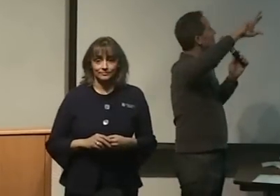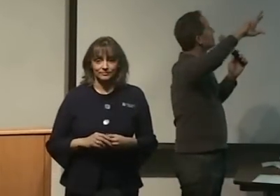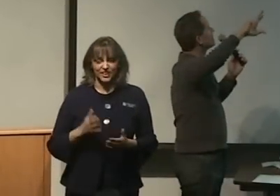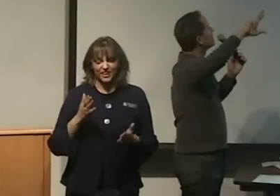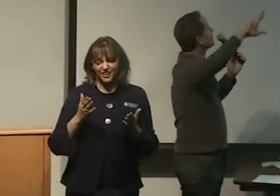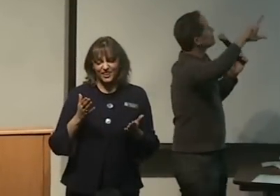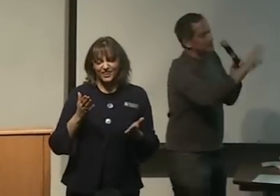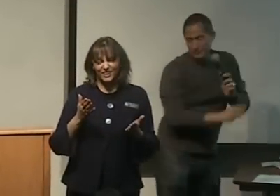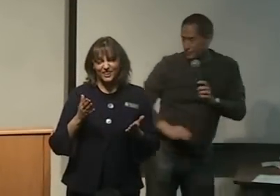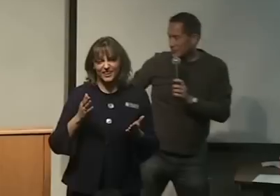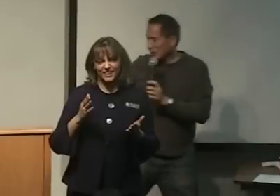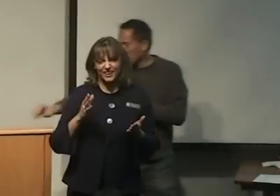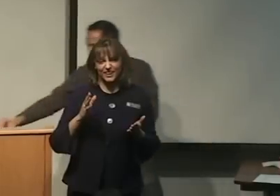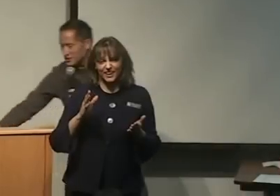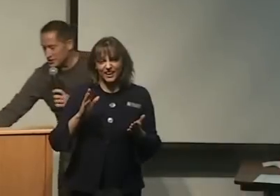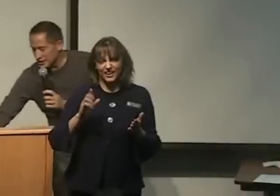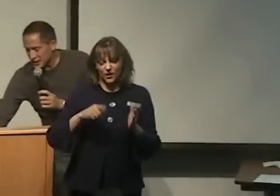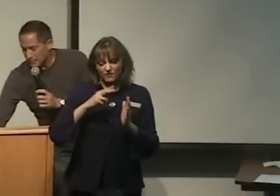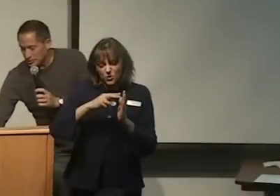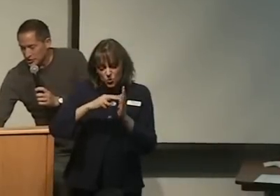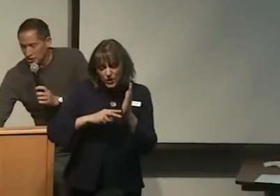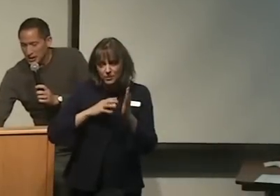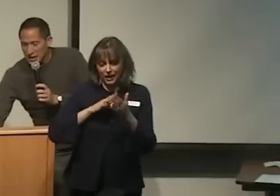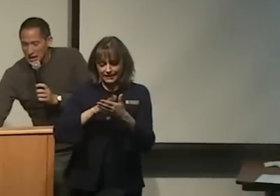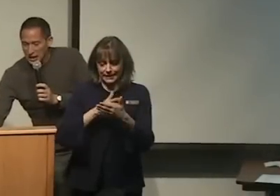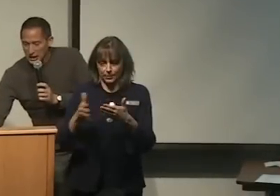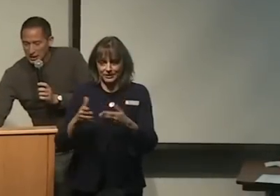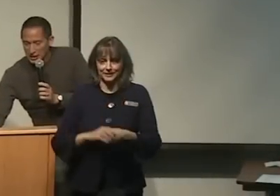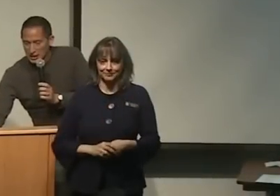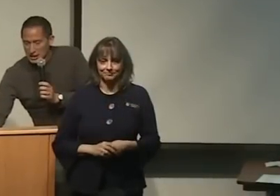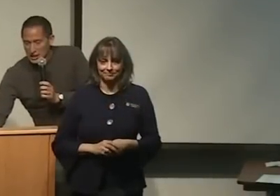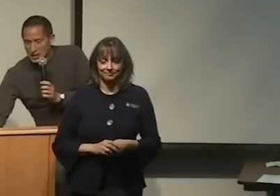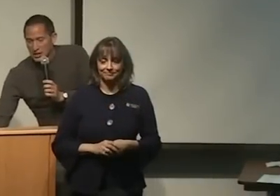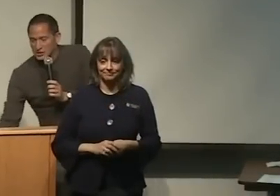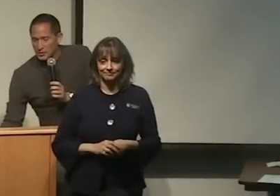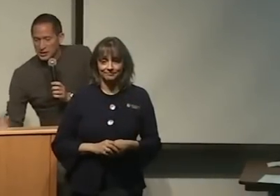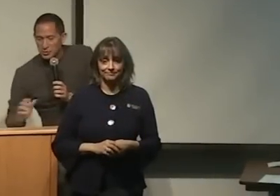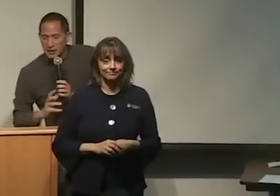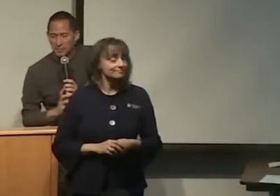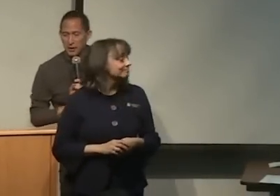But that's just an example. So here's what I'm proposing.